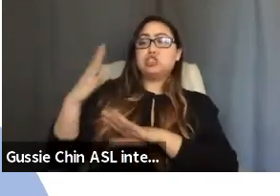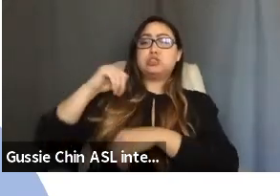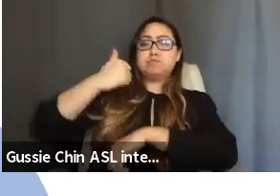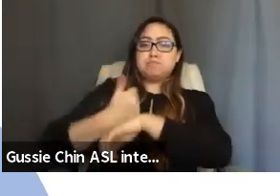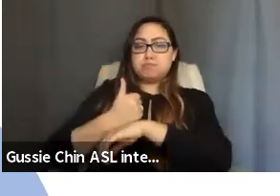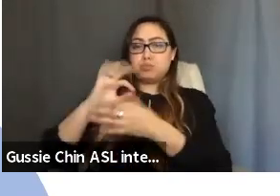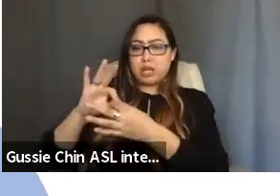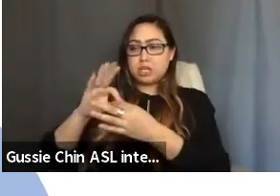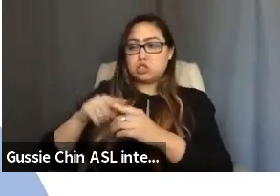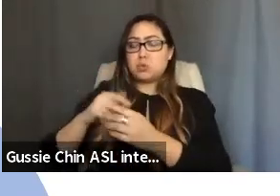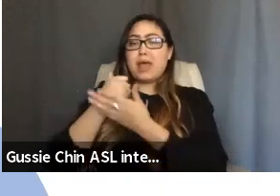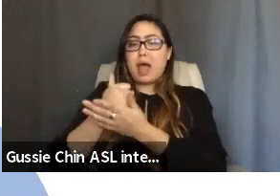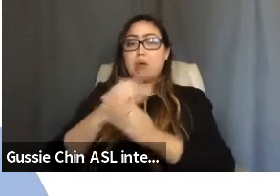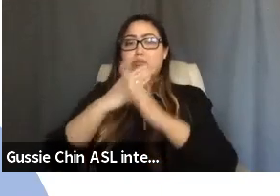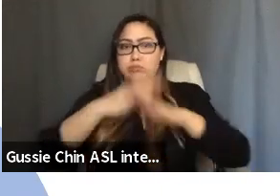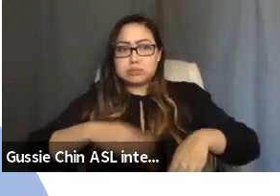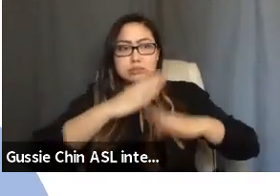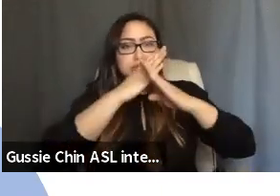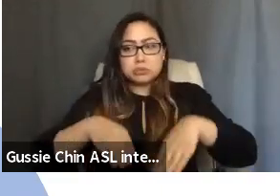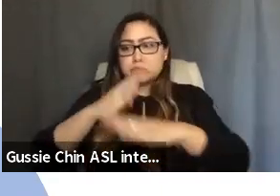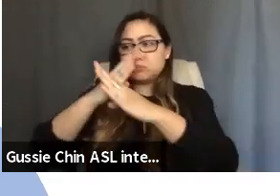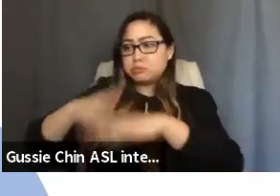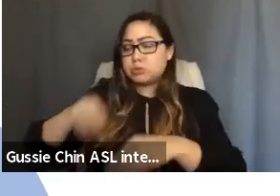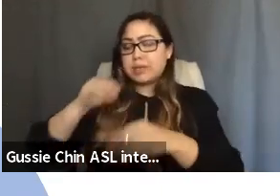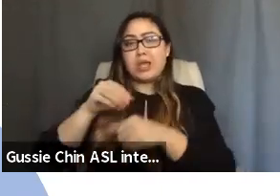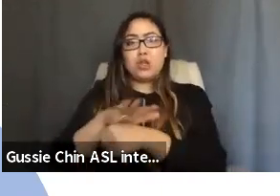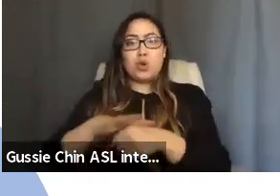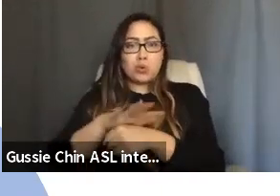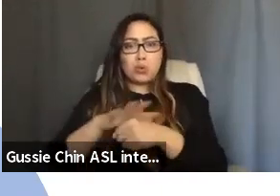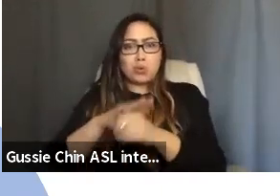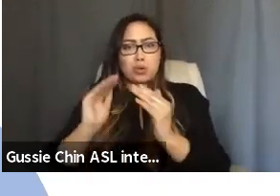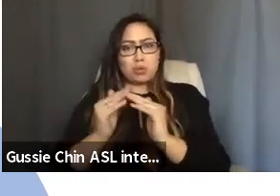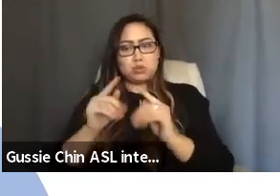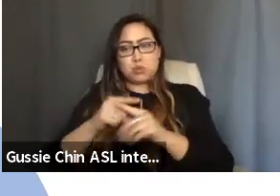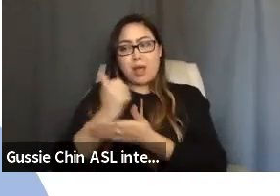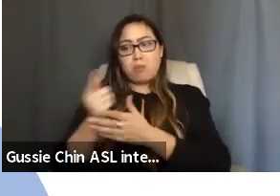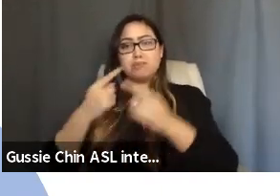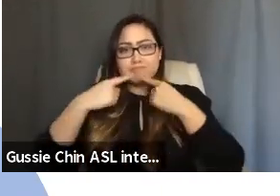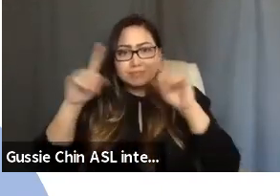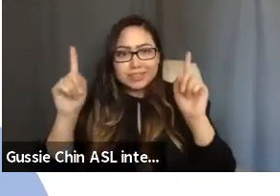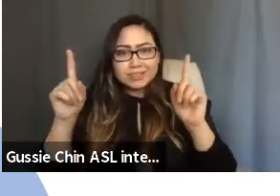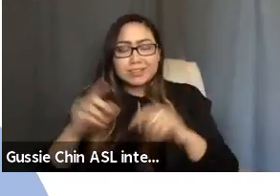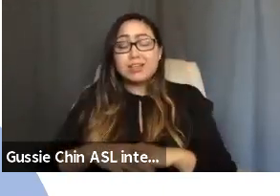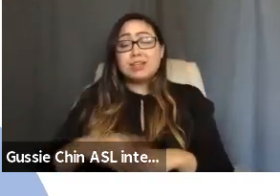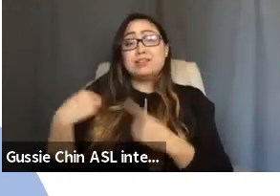the barriers, help local communities coordinate more efficiently. Since ESF 6 is unfunded,